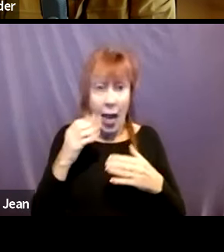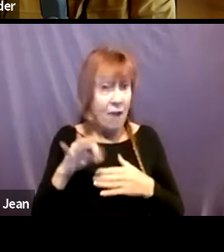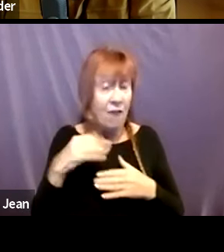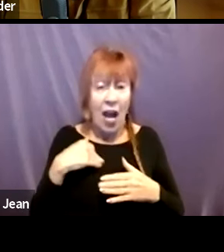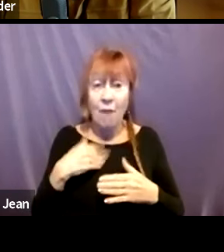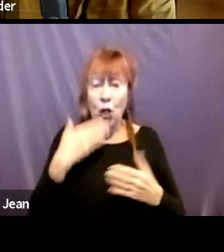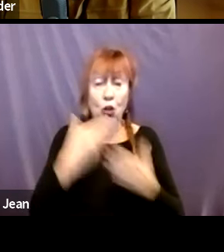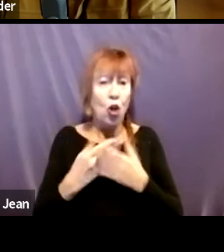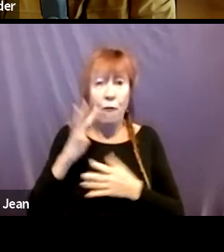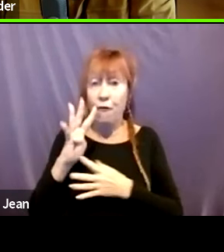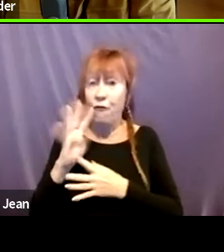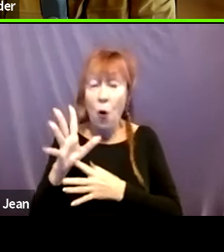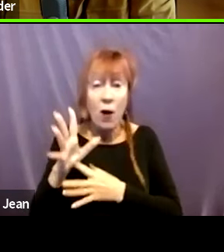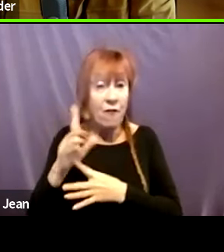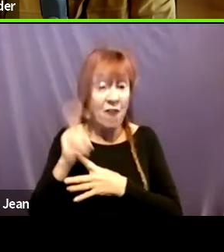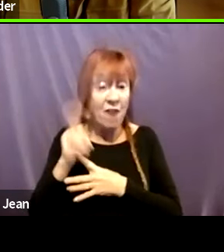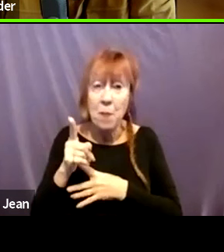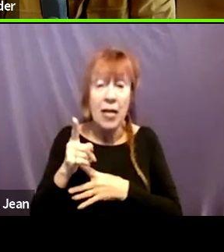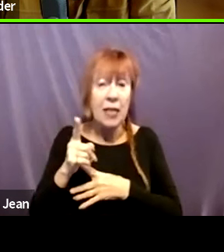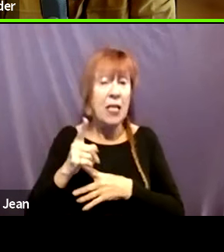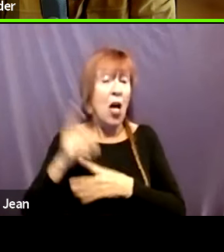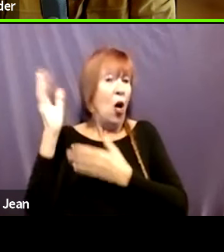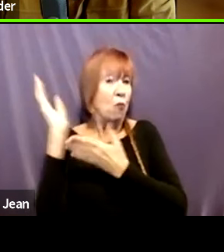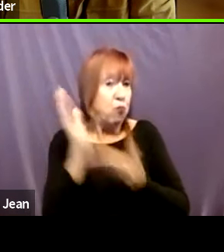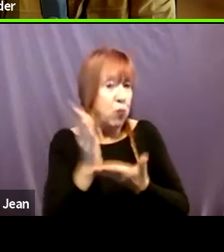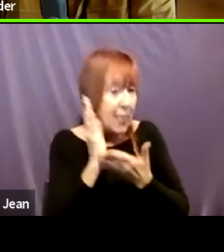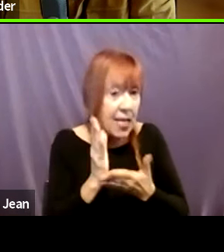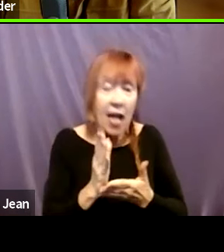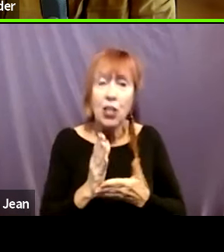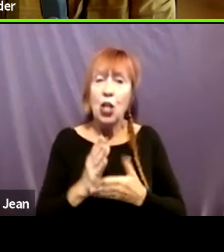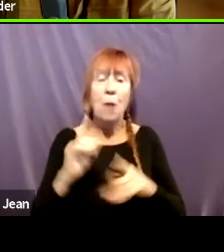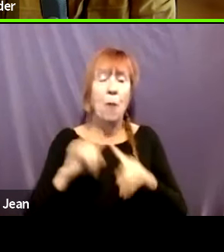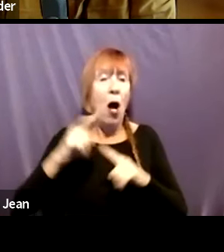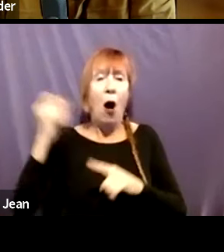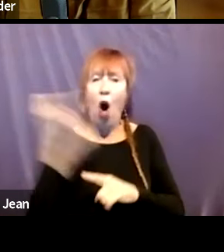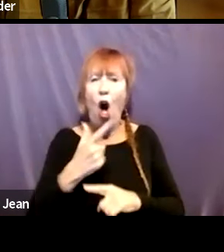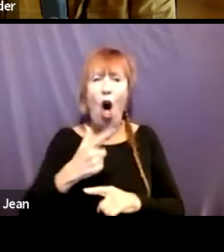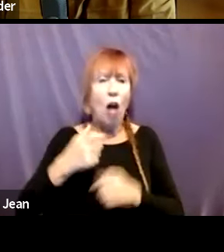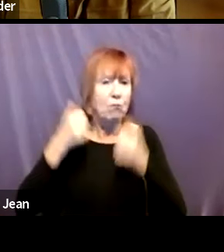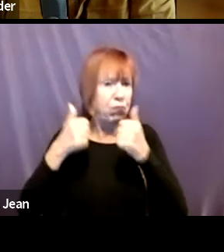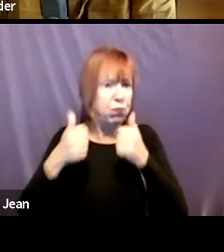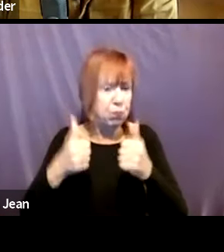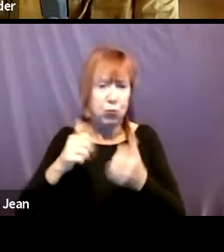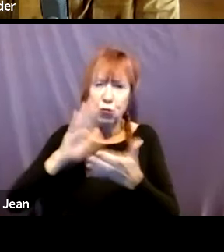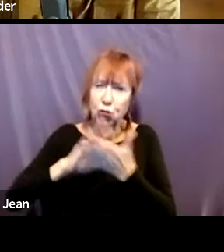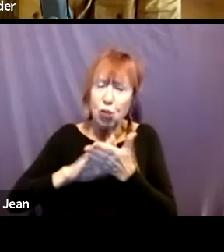and it was just non-stop goodness, that's great, you know? Right. I don't think